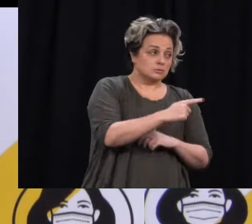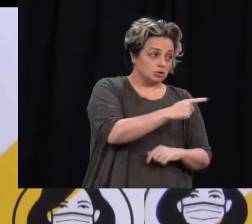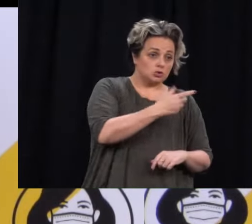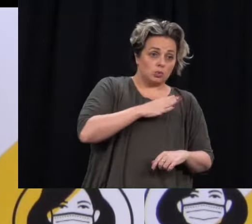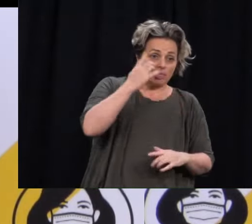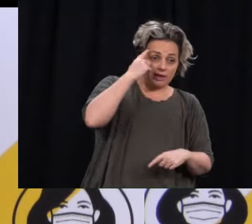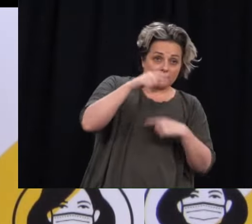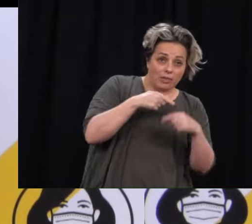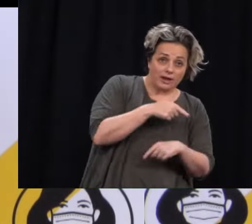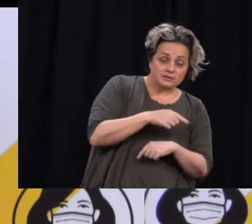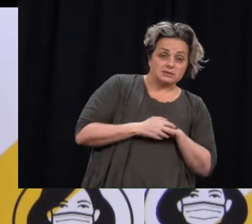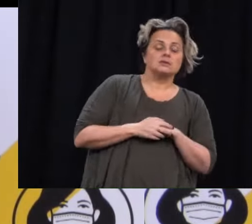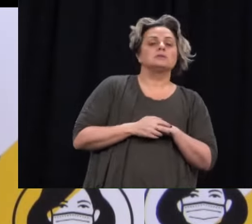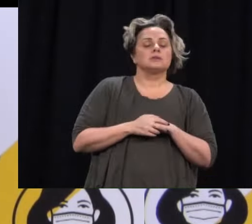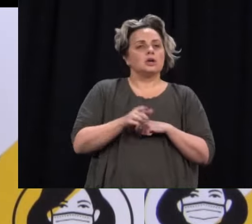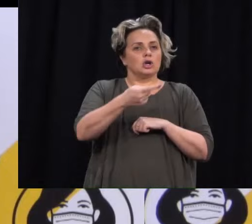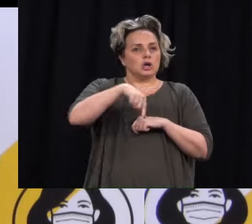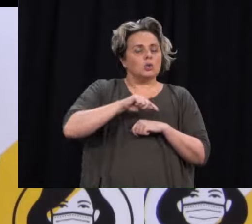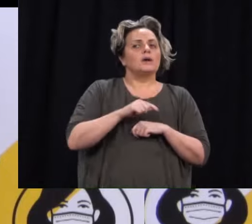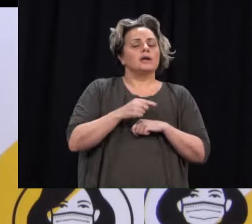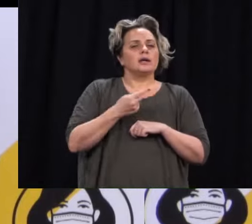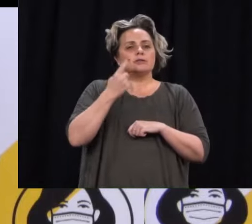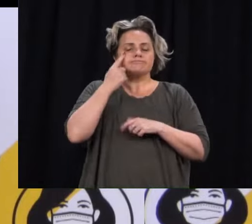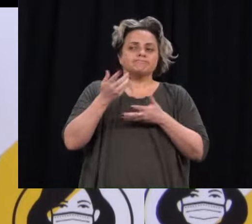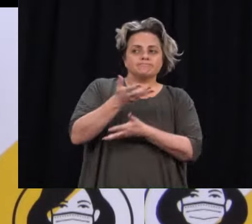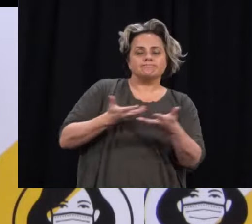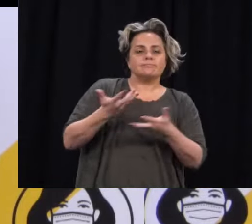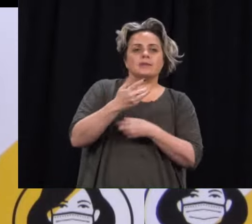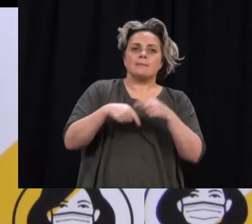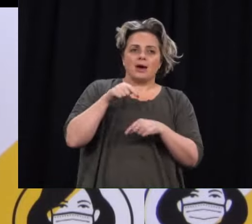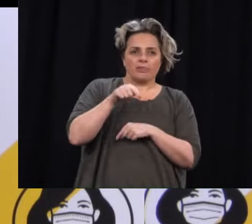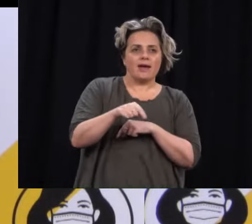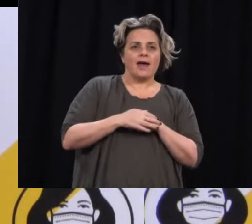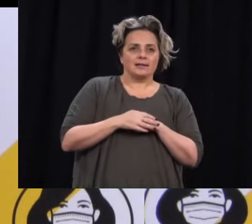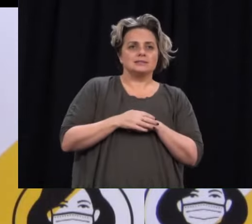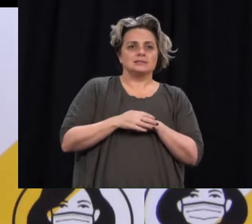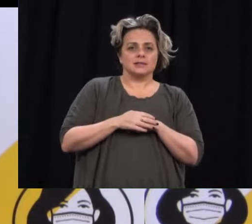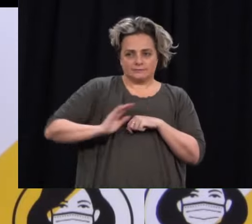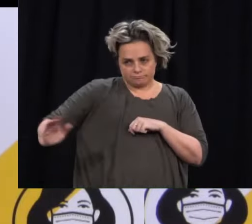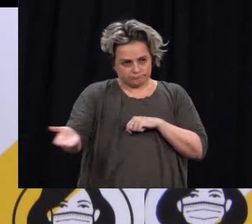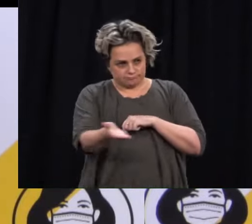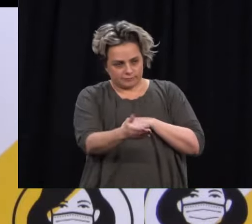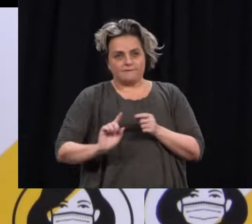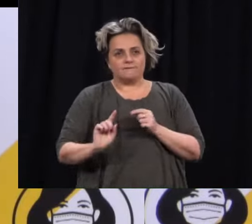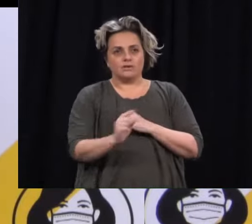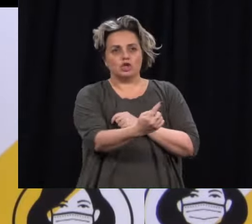approach with Maori, they will be prioritised with first dose, is that something you would look at?